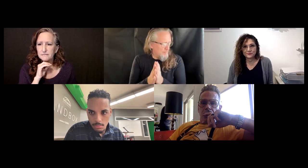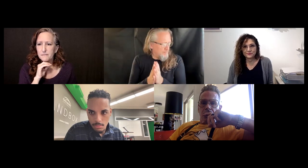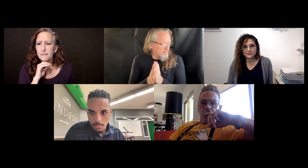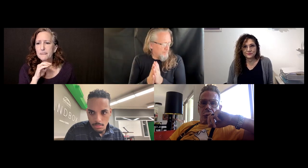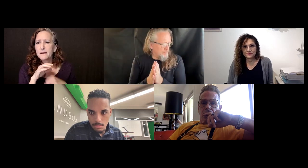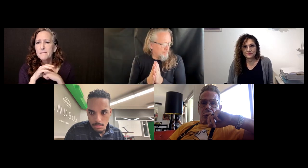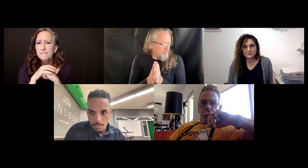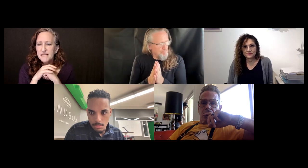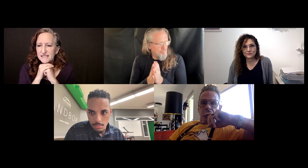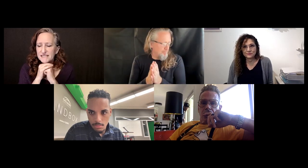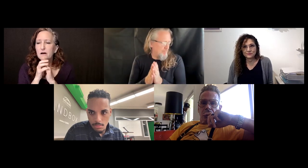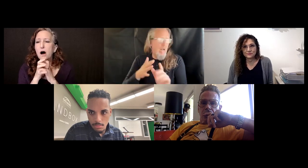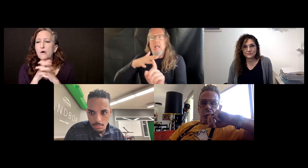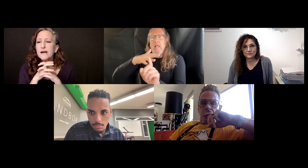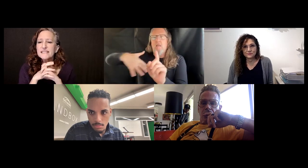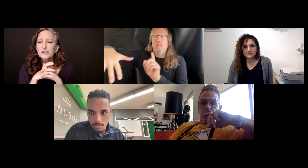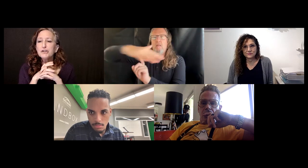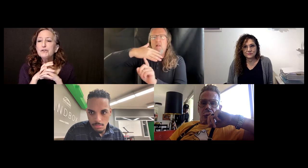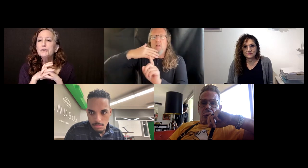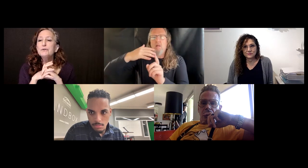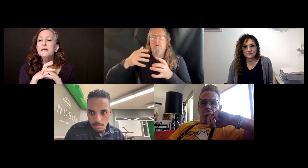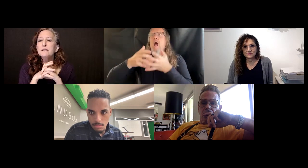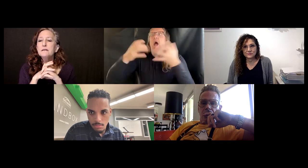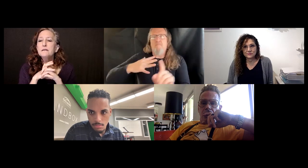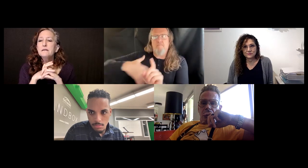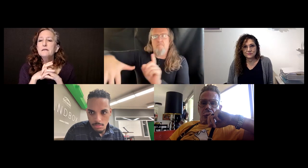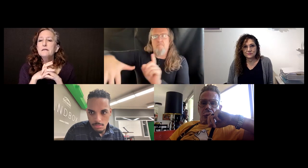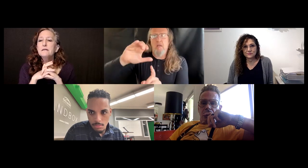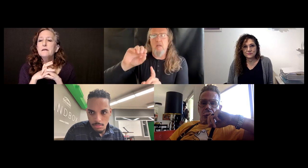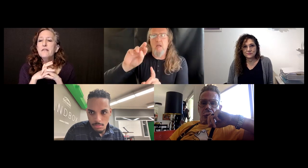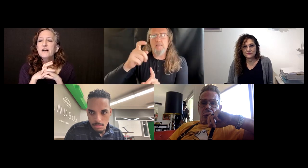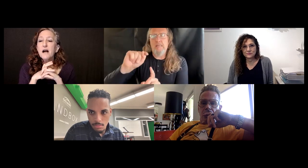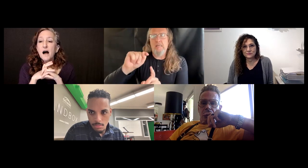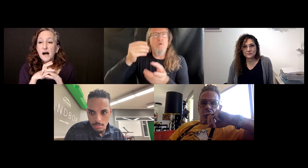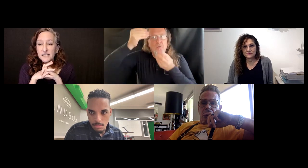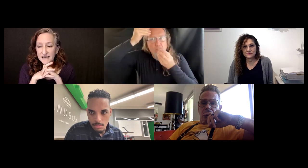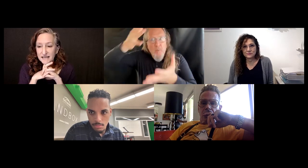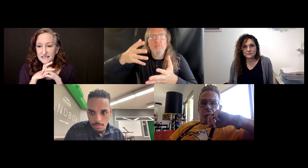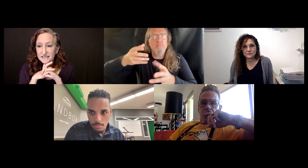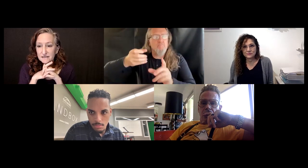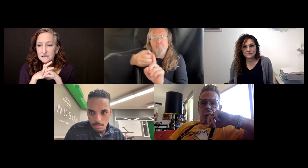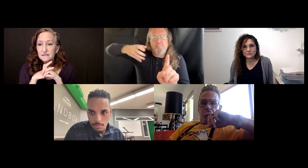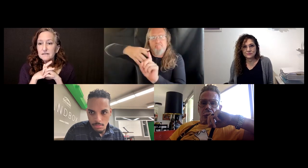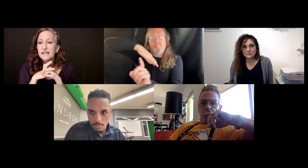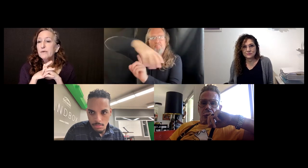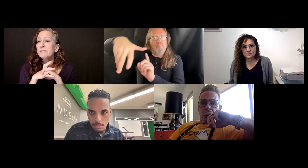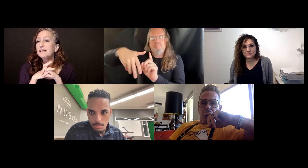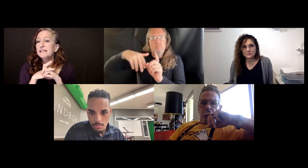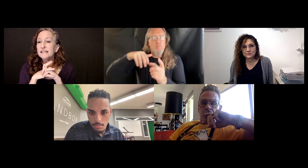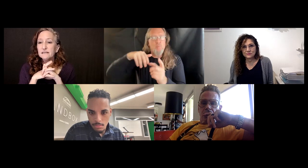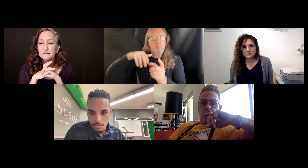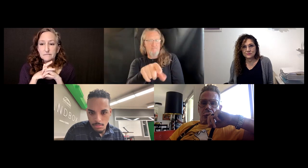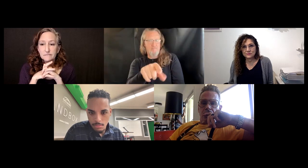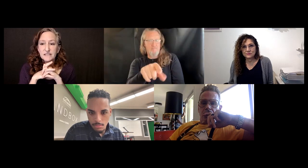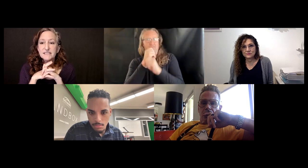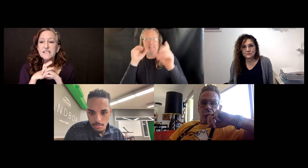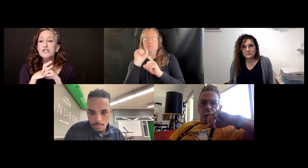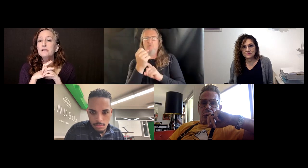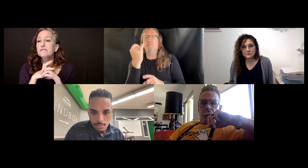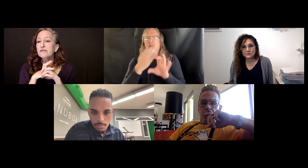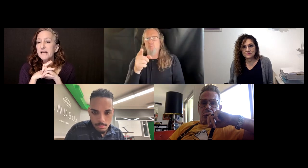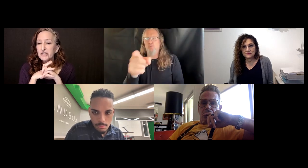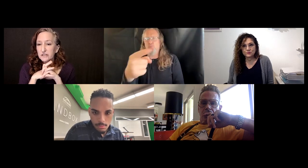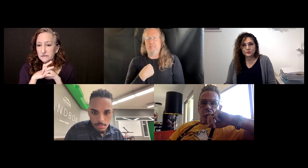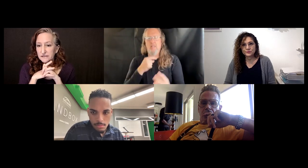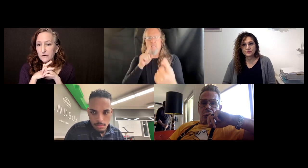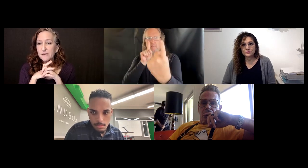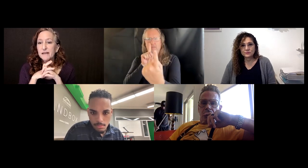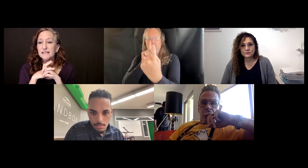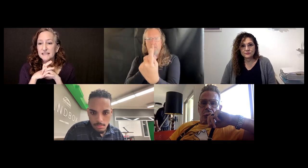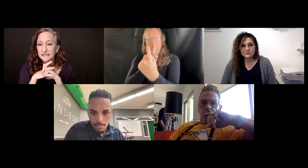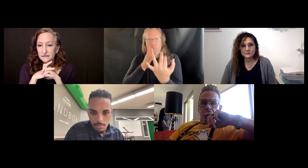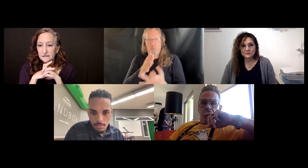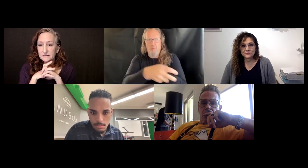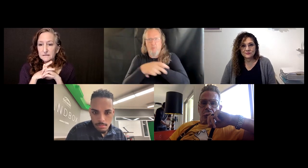But it doesn't always include the context that we may need.